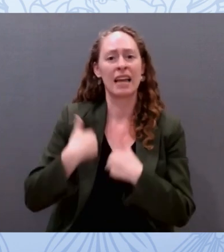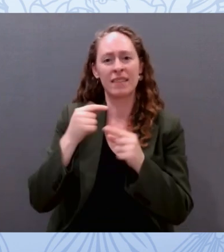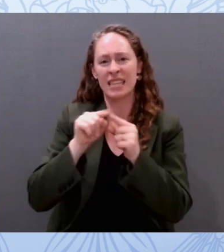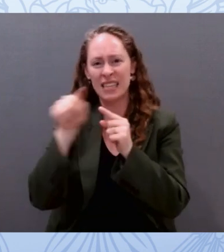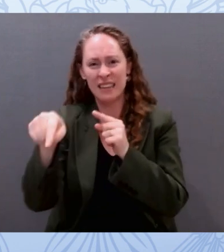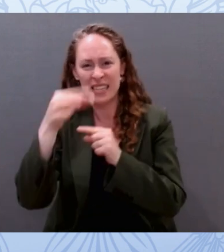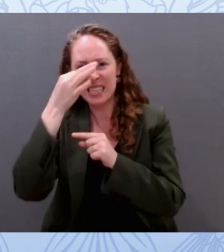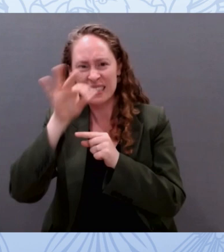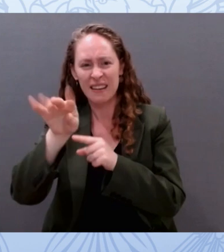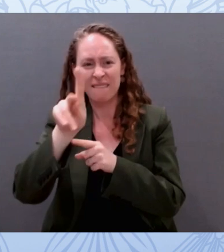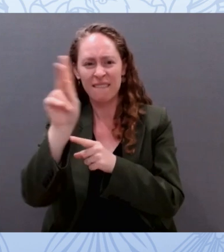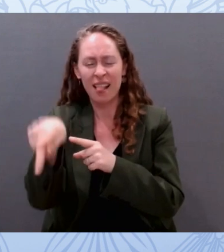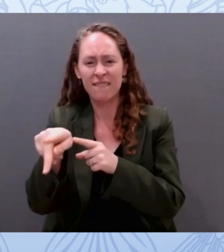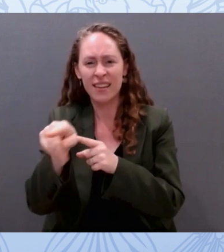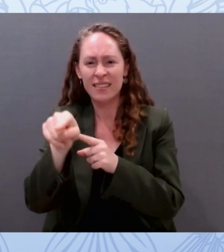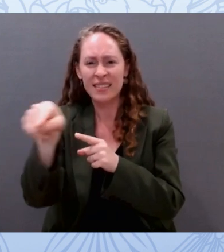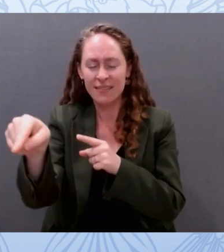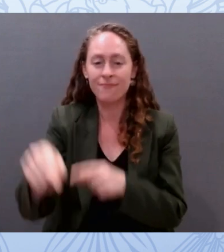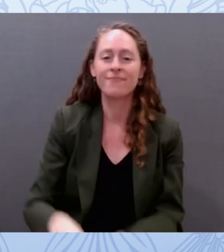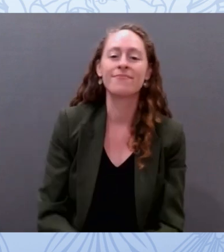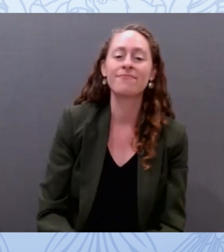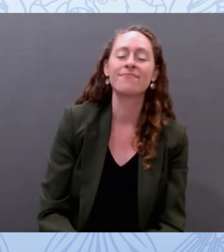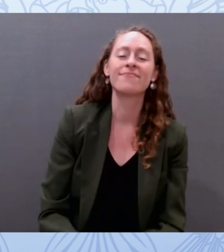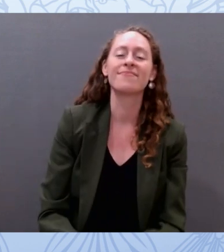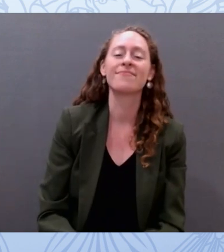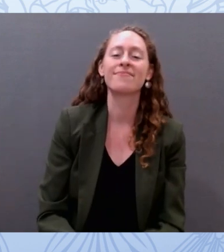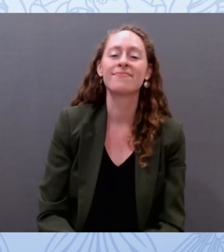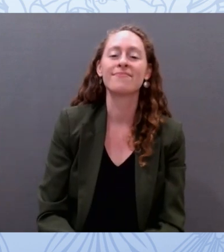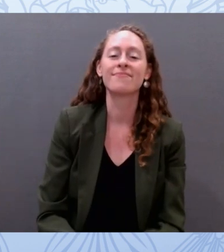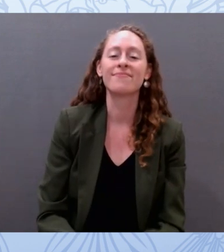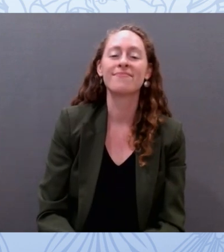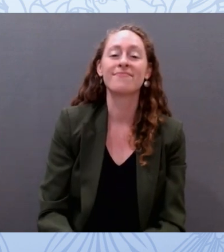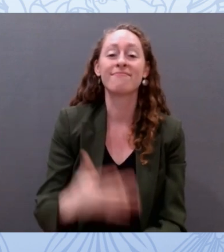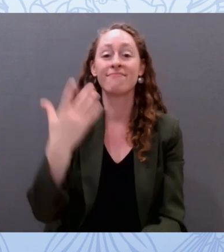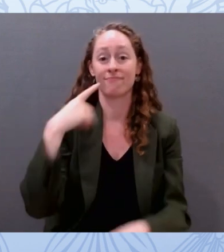Yes, I'm from Philly, but where I'm really from